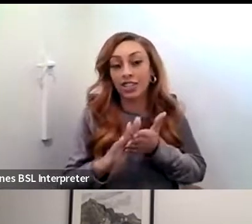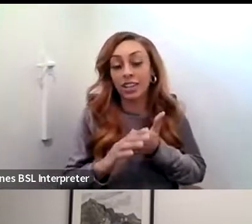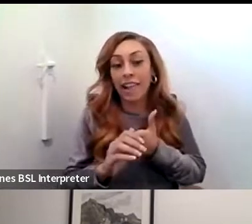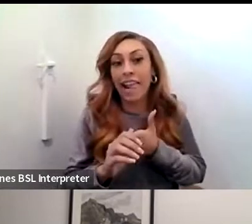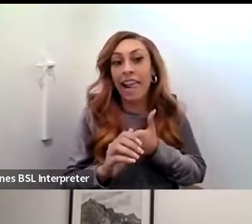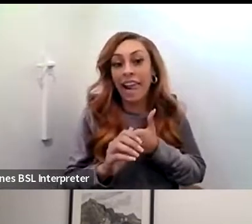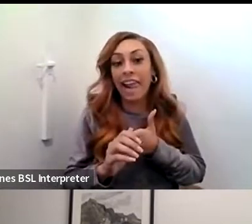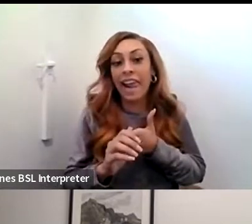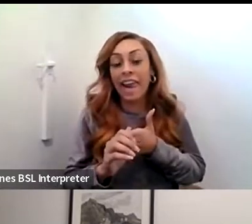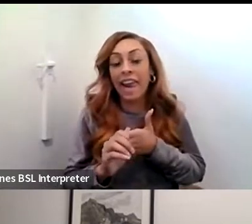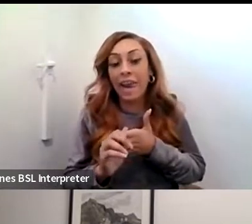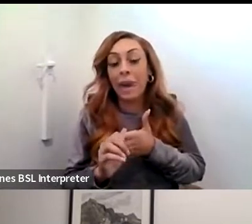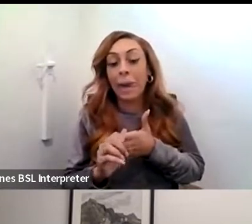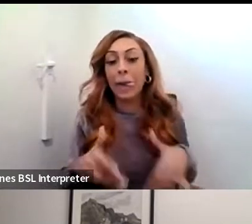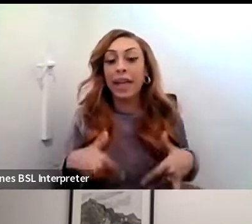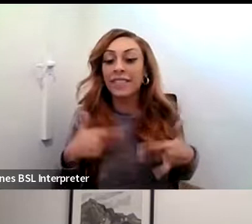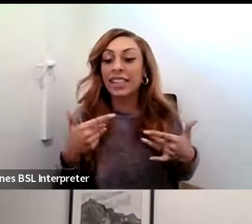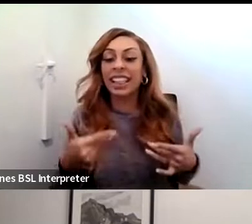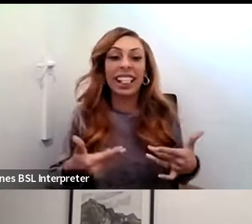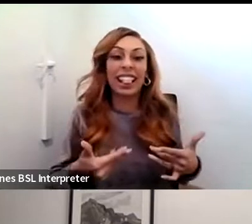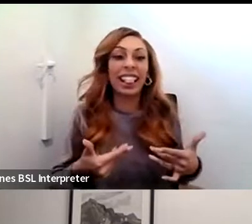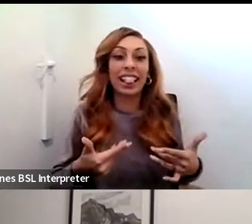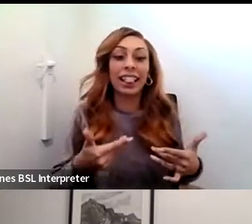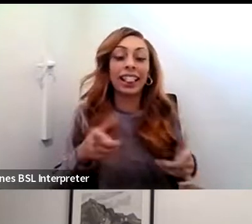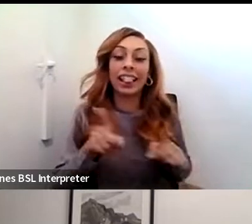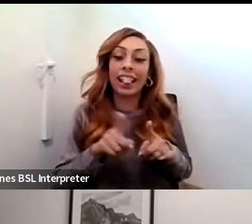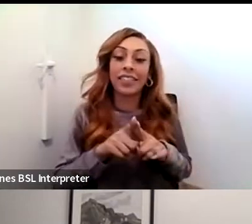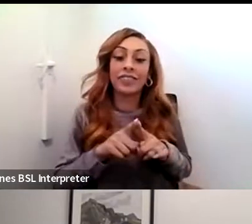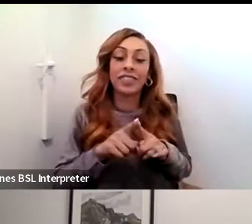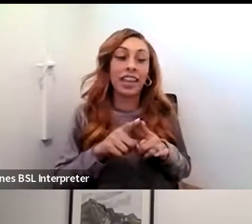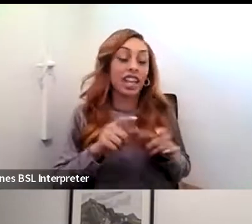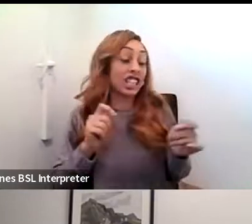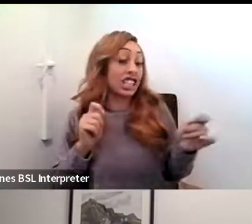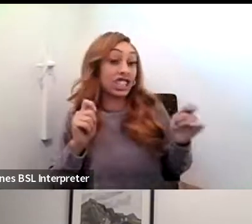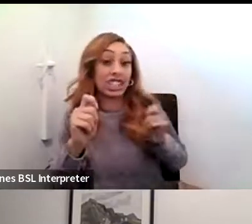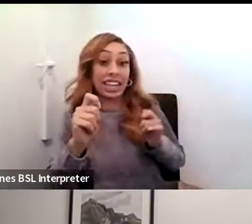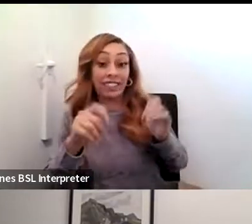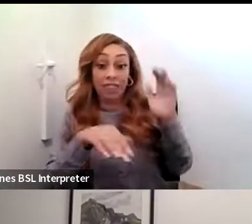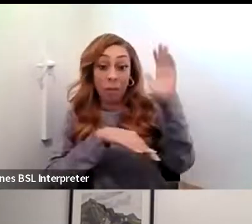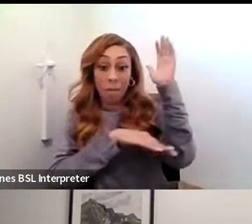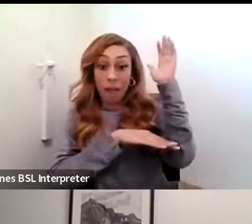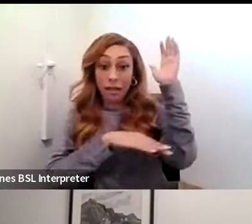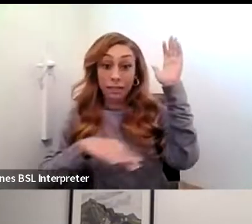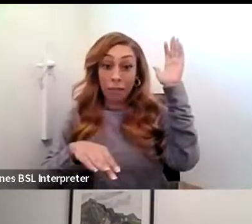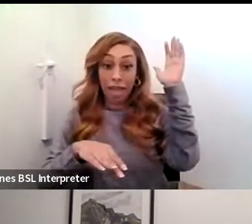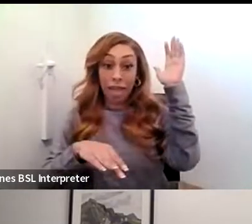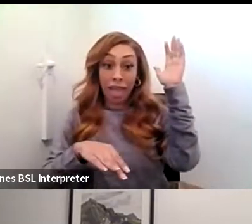yeah, it's like I feel - this to me feels like a paradigm shift, the bottom line is about art coming to people